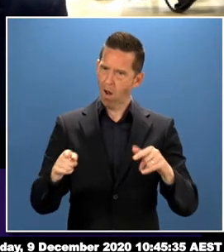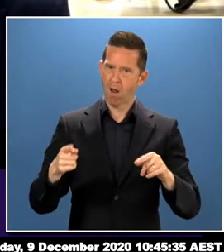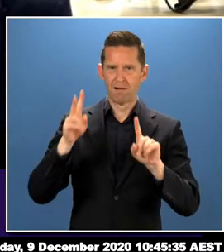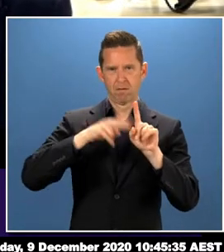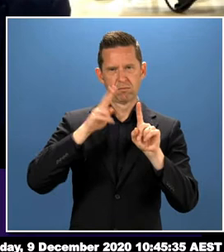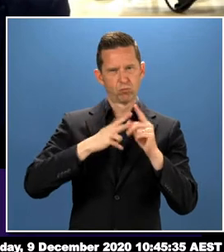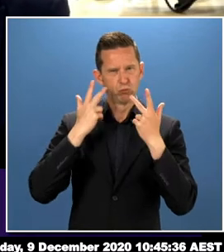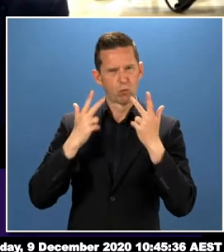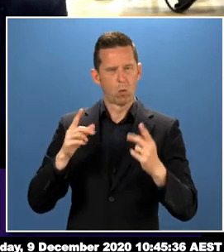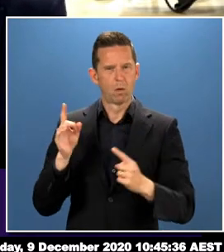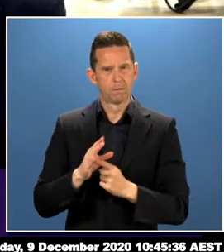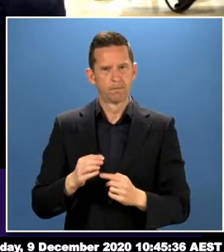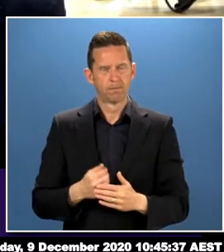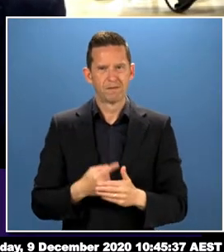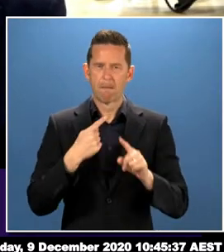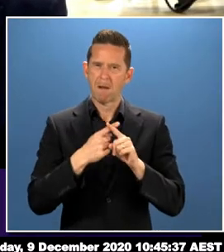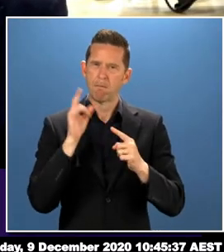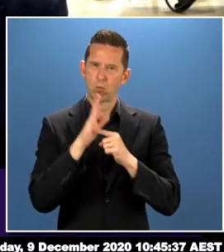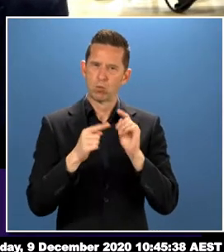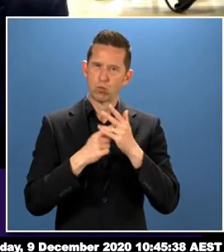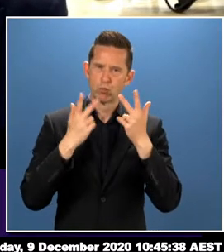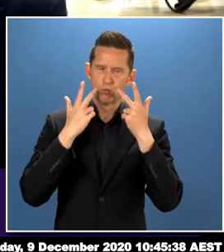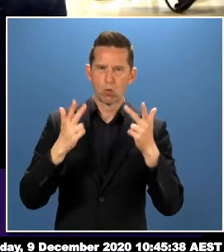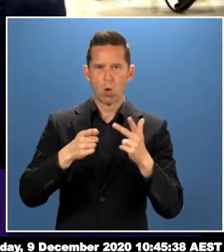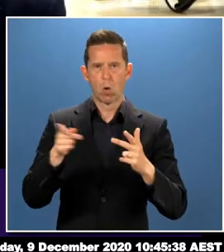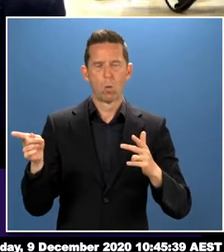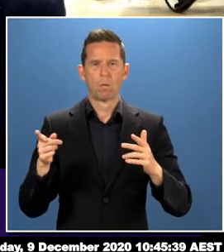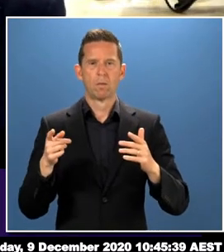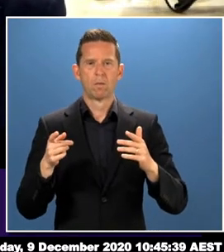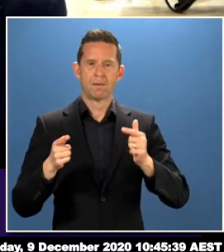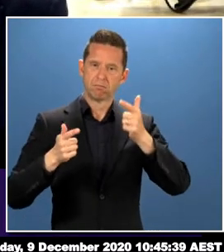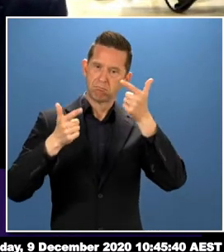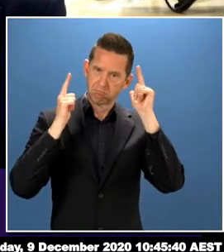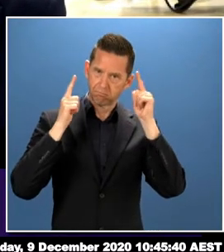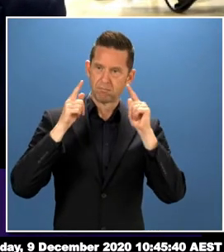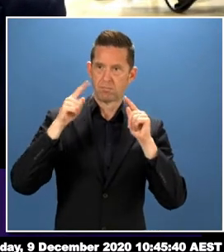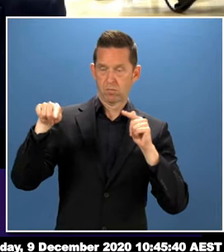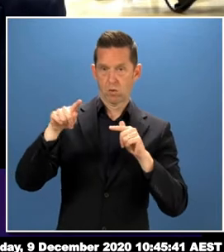demonstrating to employers and there is in-house lawyers, lawyers like